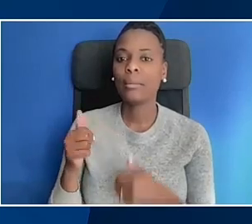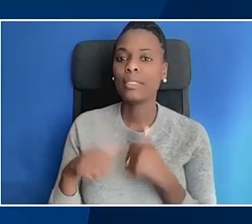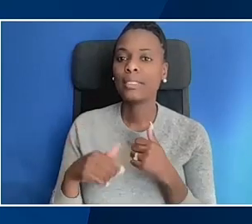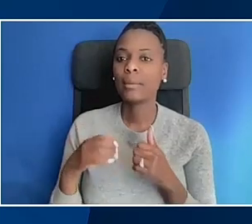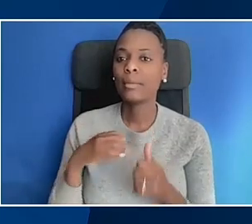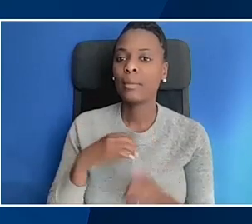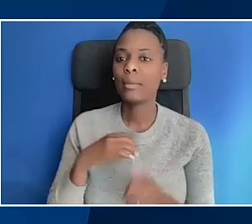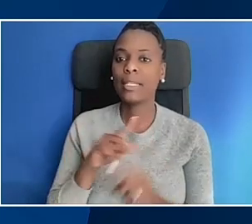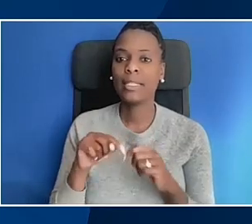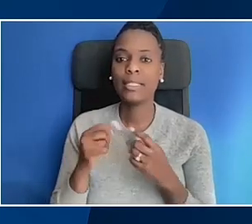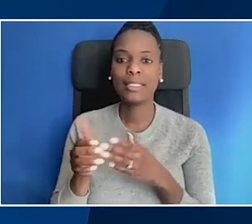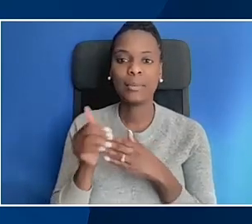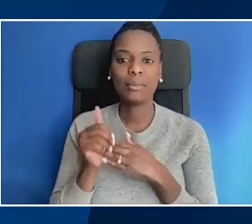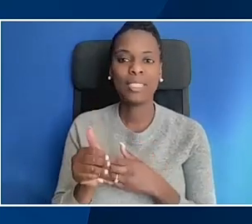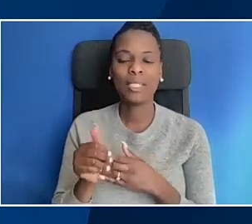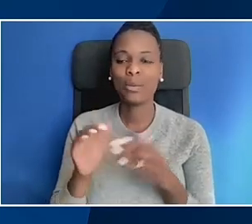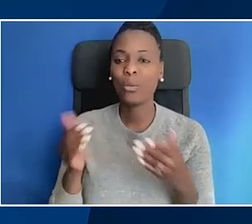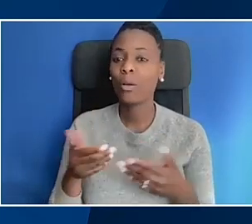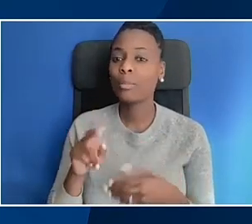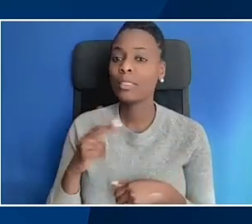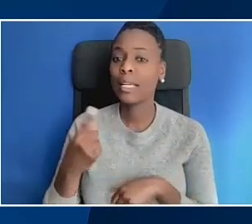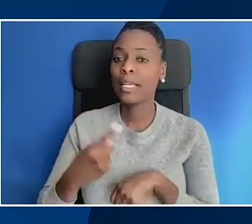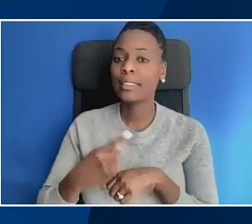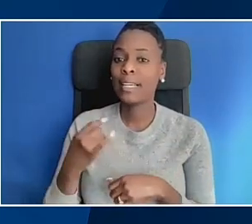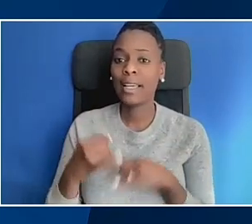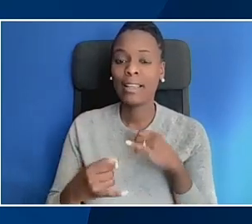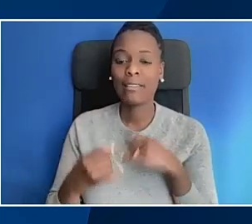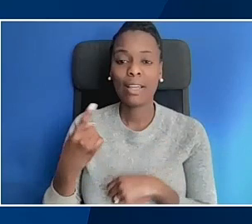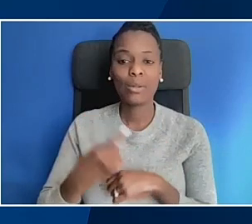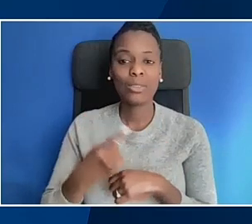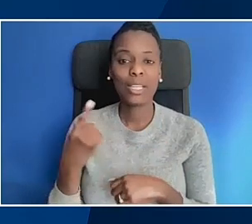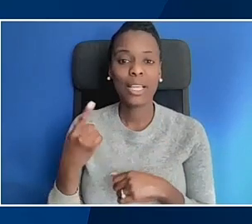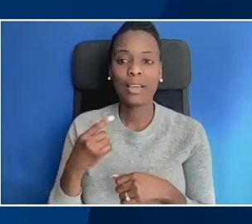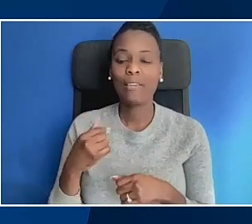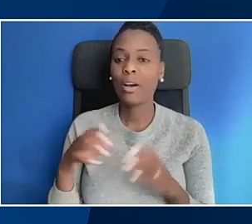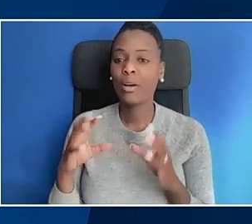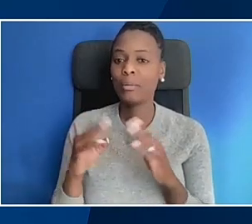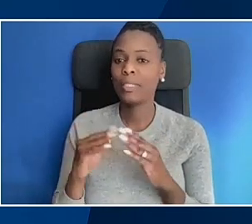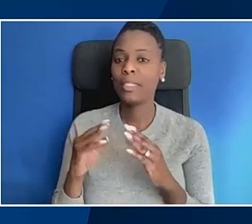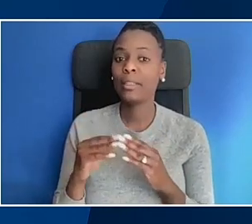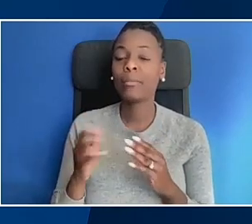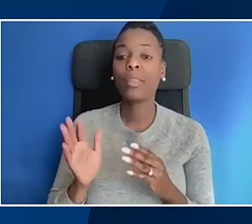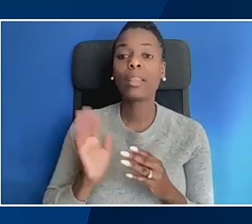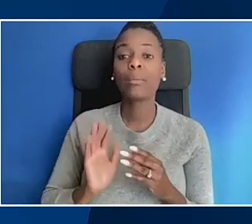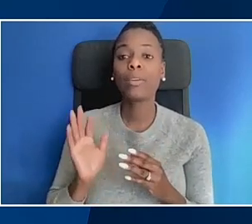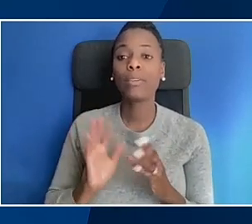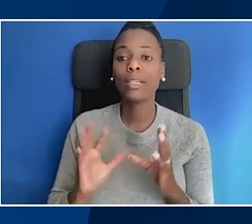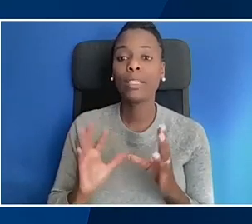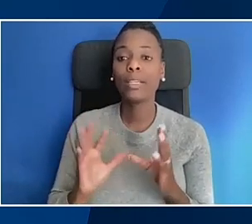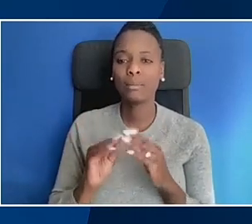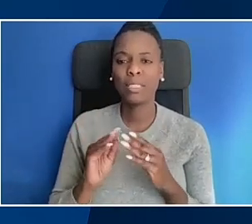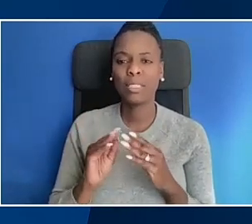our subcommittee. At the previous subcommittee session that we provided, a super high-level overview of rulemaking.